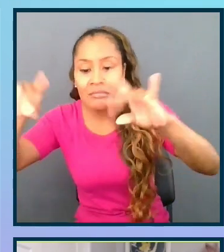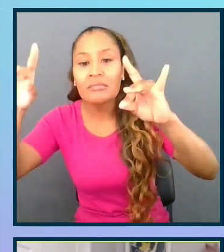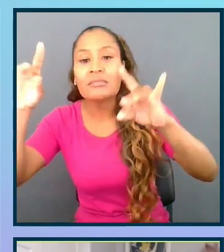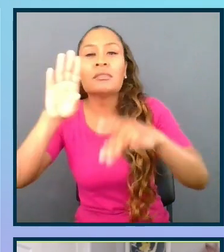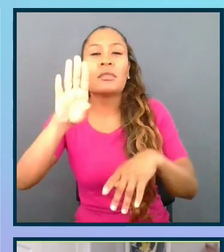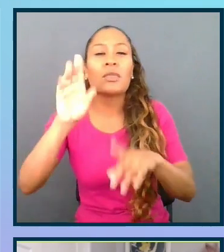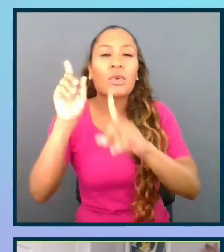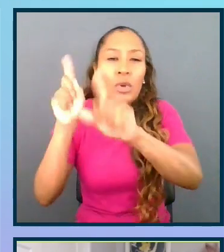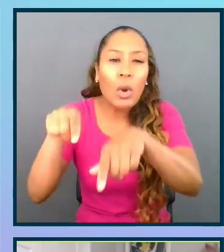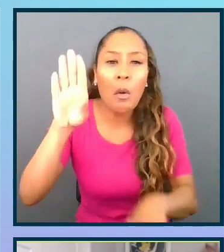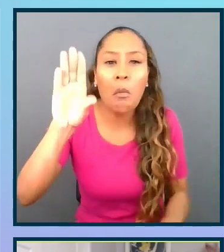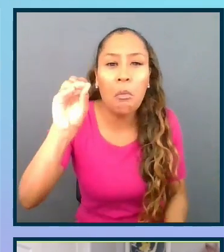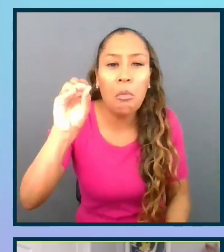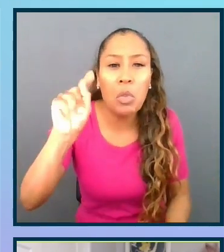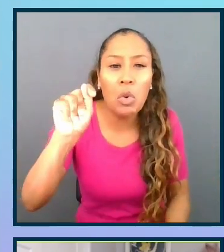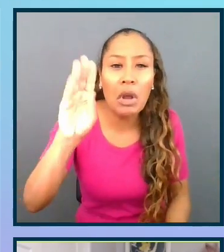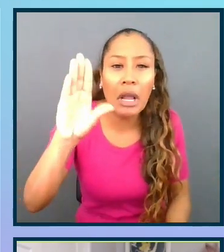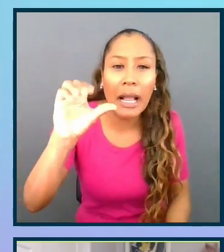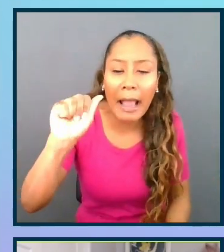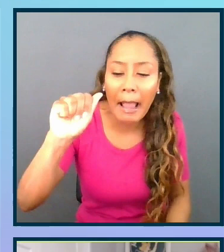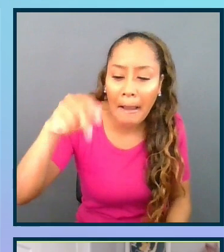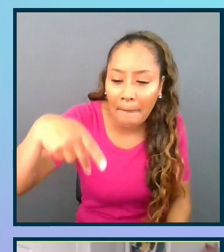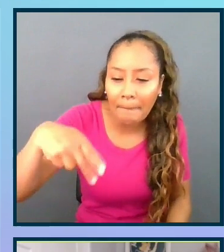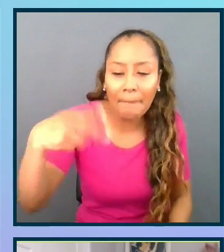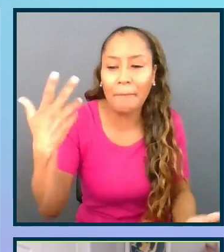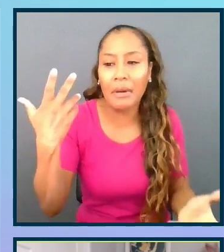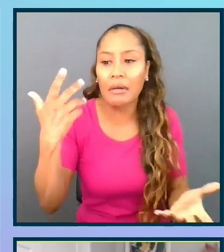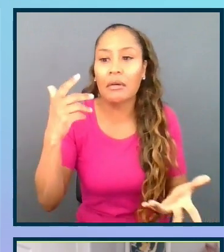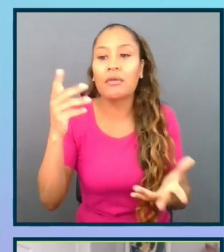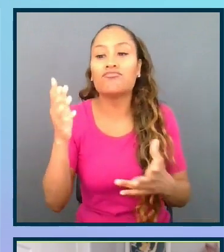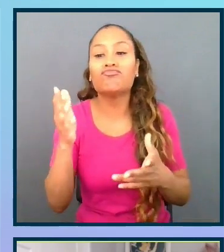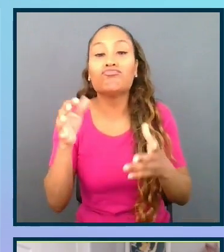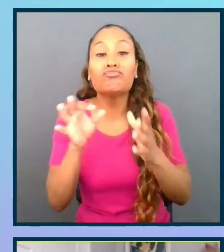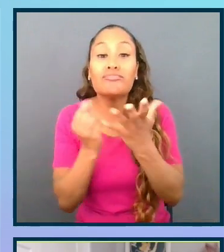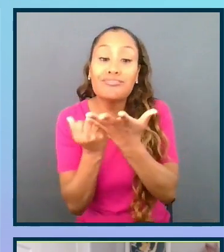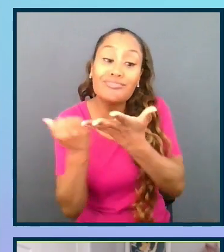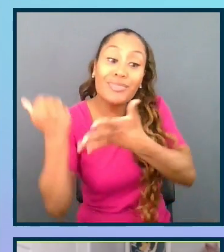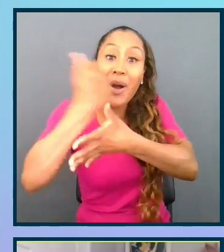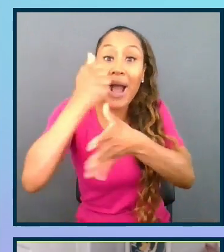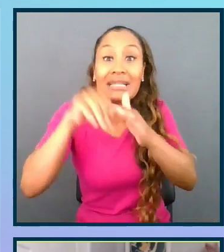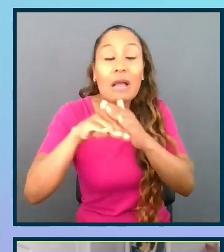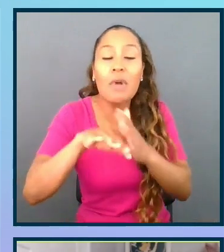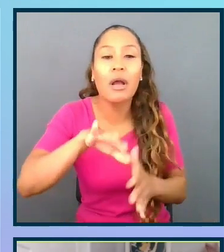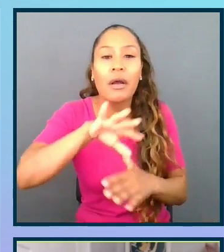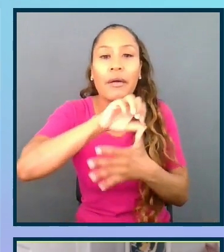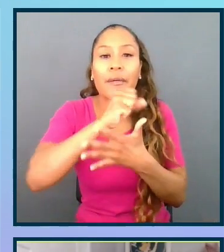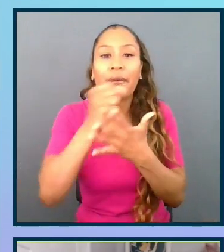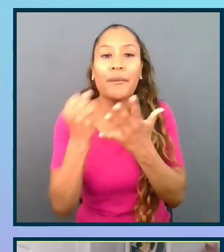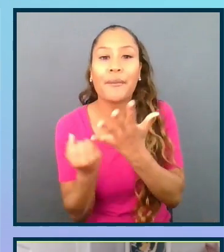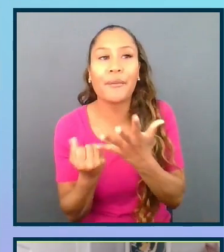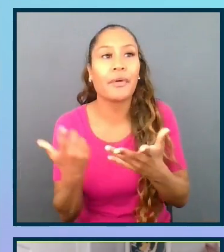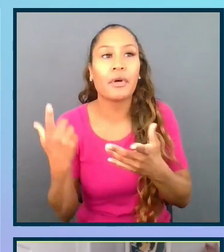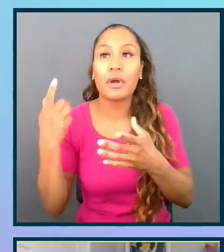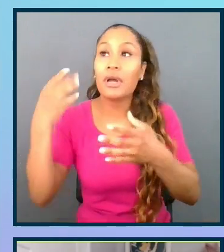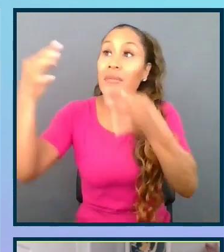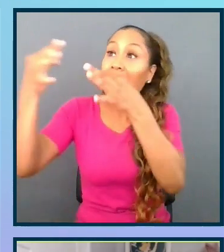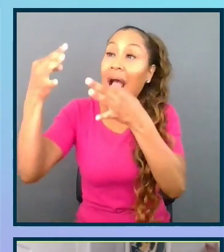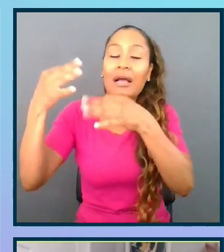Accessibility, isn't really prioritized or really explained in depth in our processes in those settings yet.